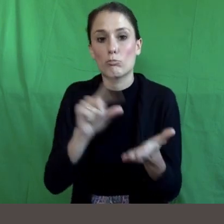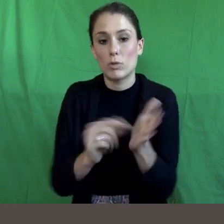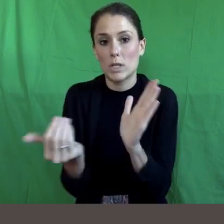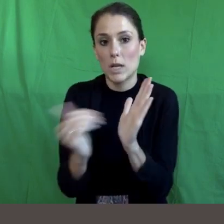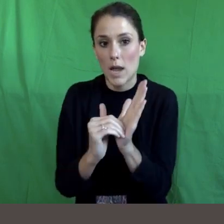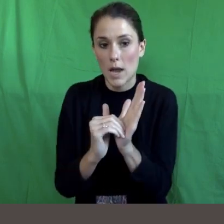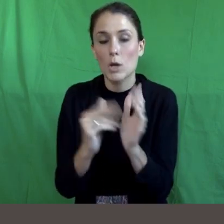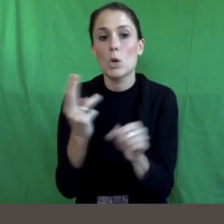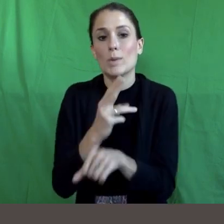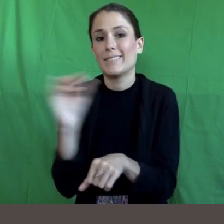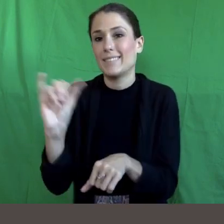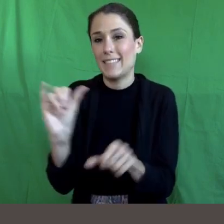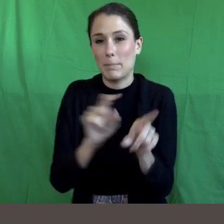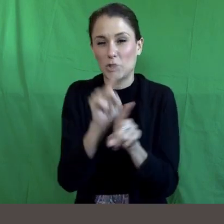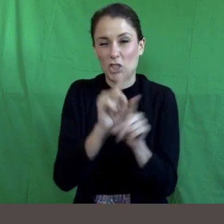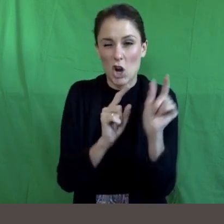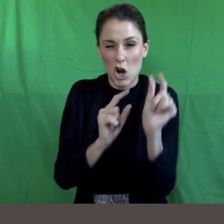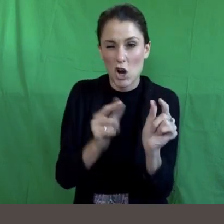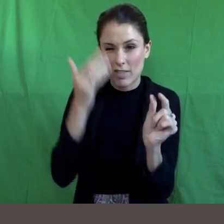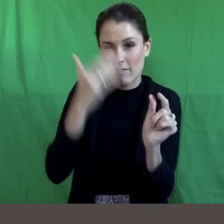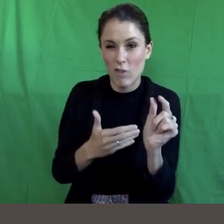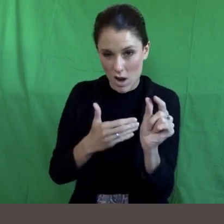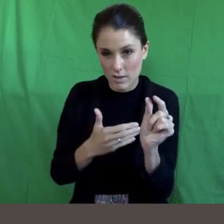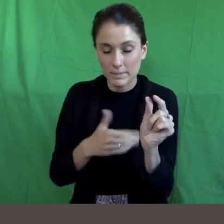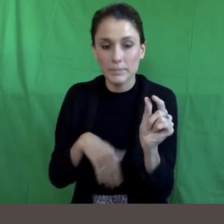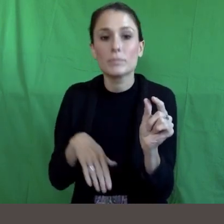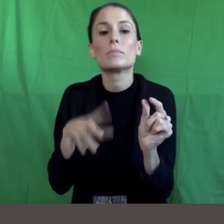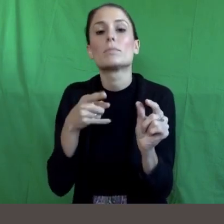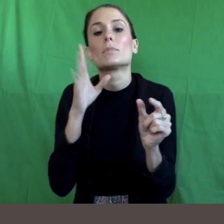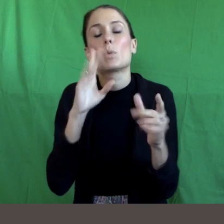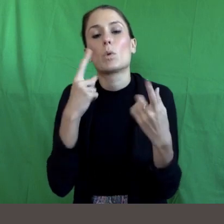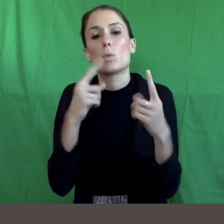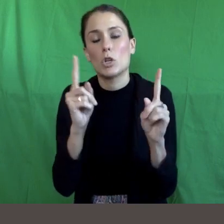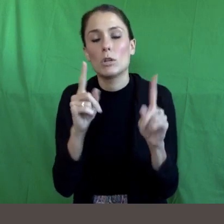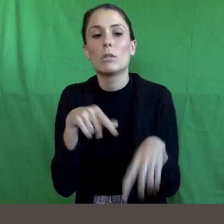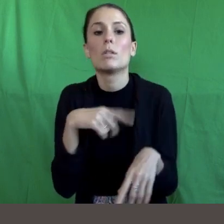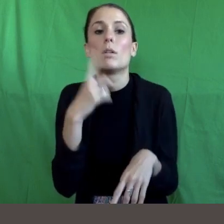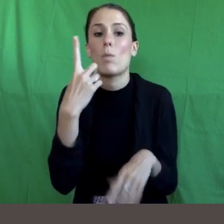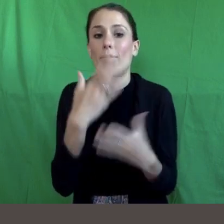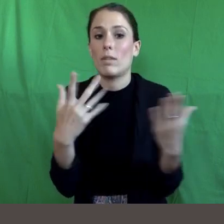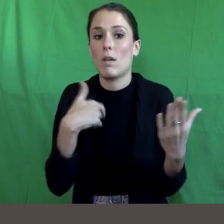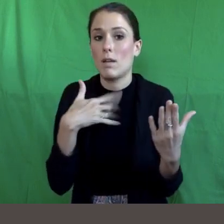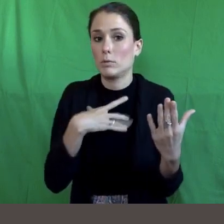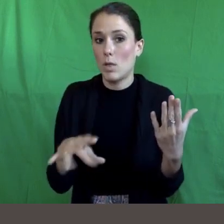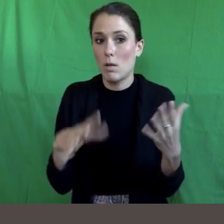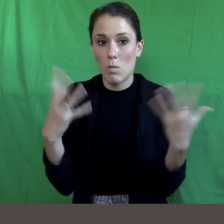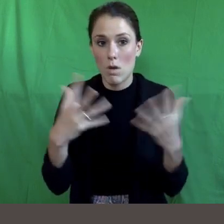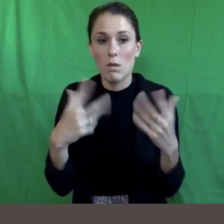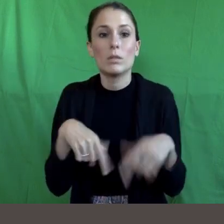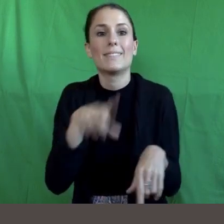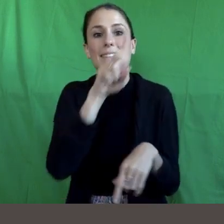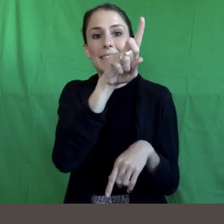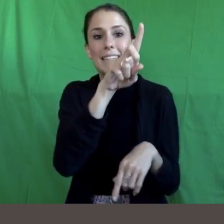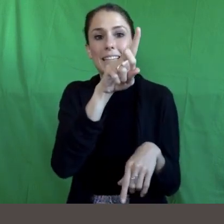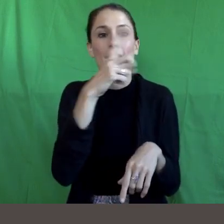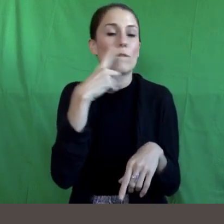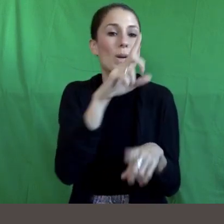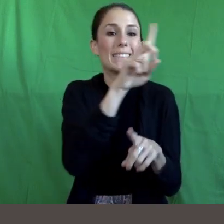And we can, again, print this using the same star notation that we saw earlier. And this will work. One thing I don't like about this code, of course, is this idea.